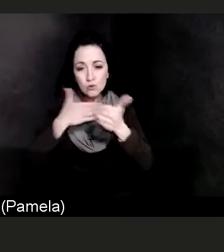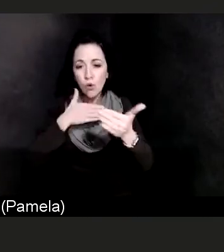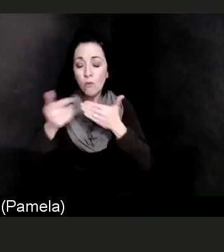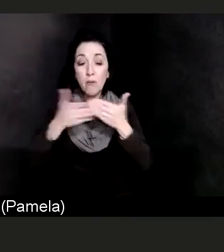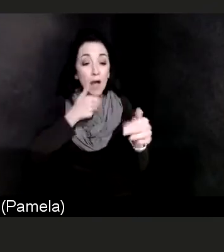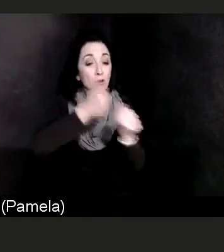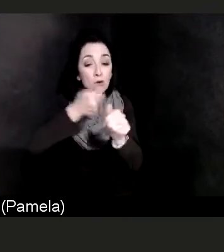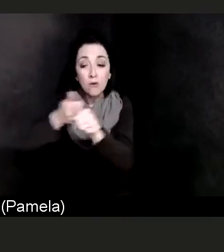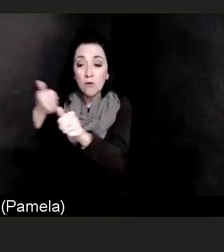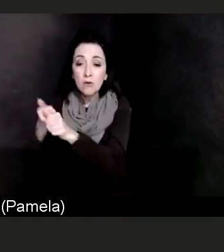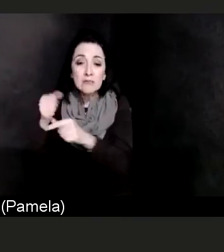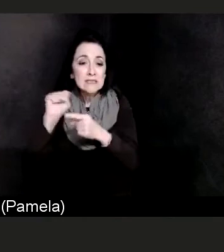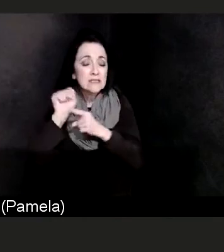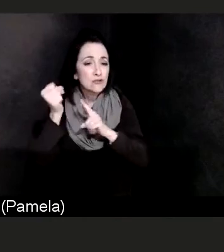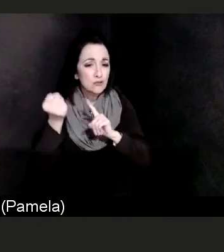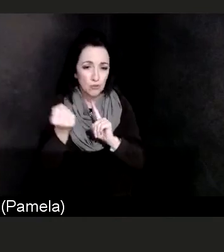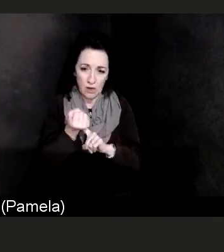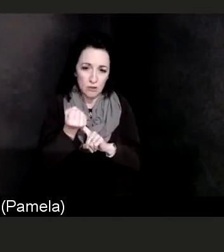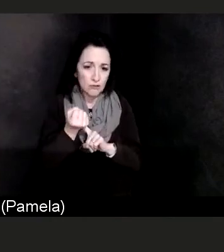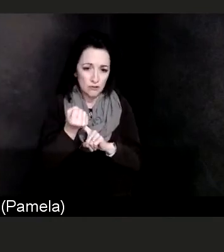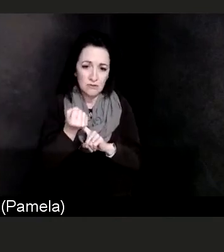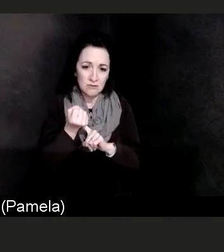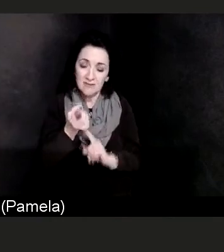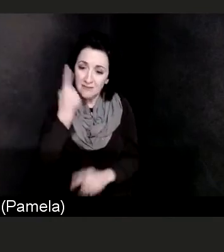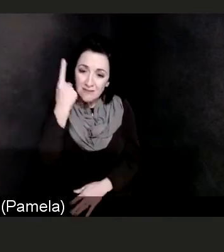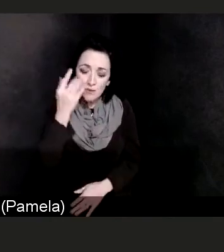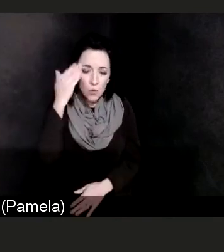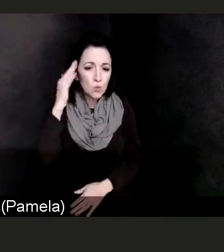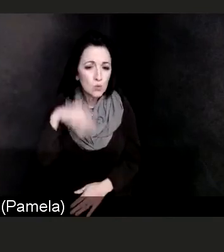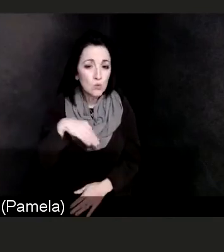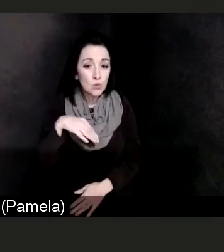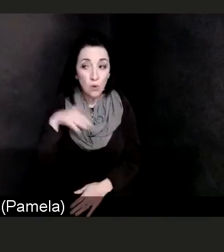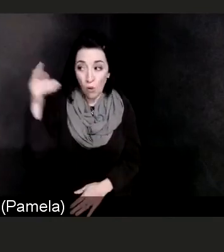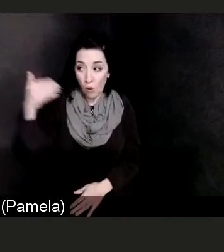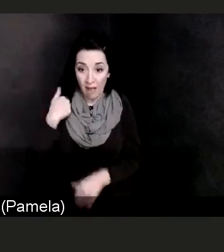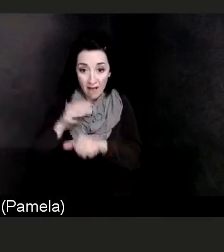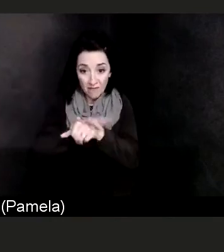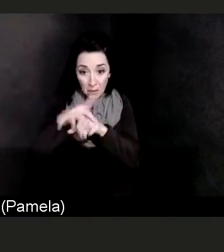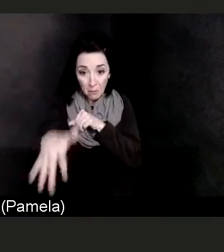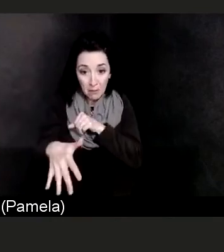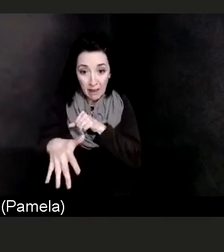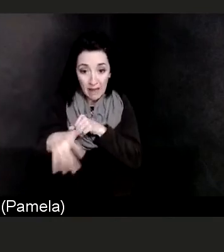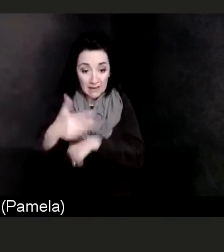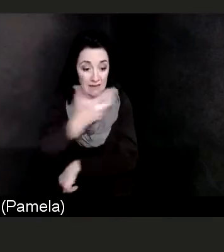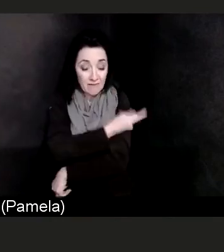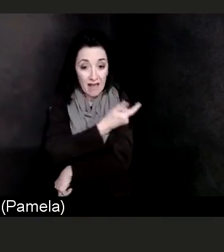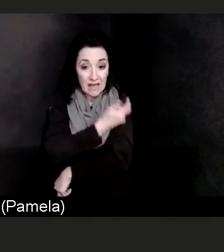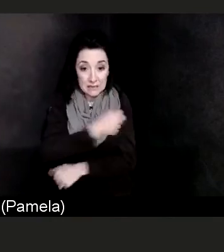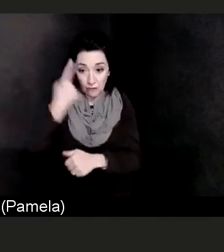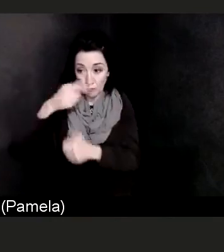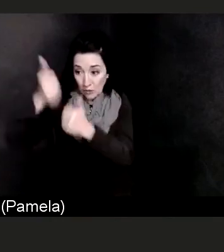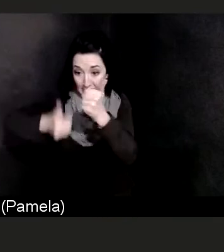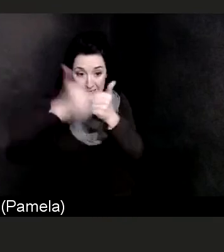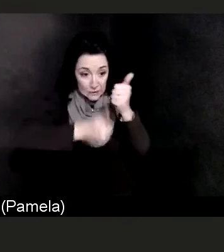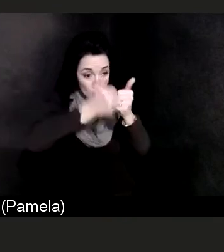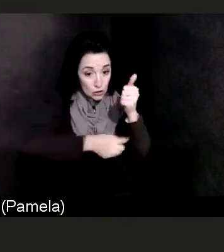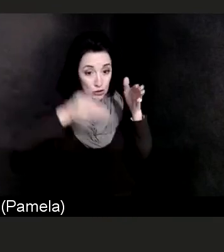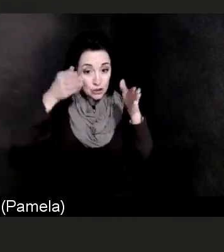You know, there is not enough vaccine out there. There is no cache of vaccine in our refrigerator or vaults